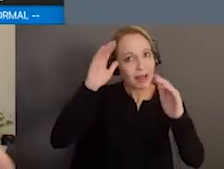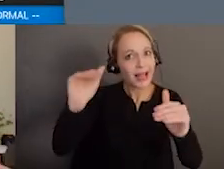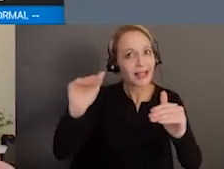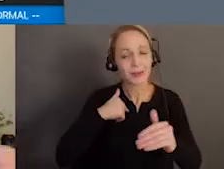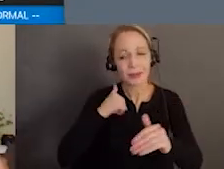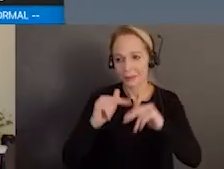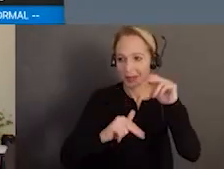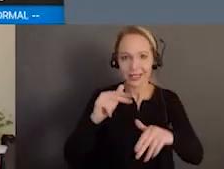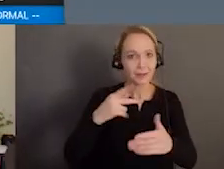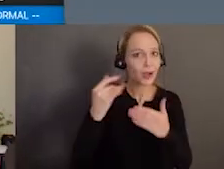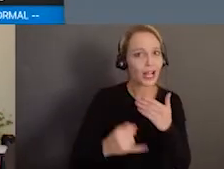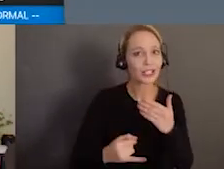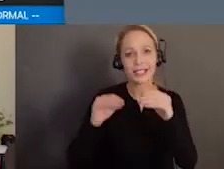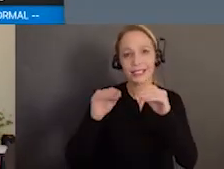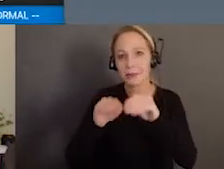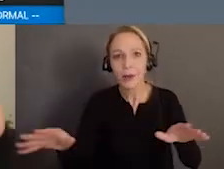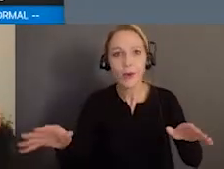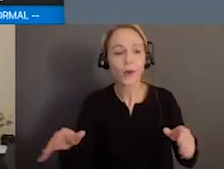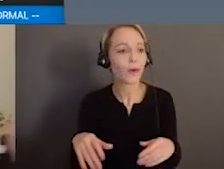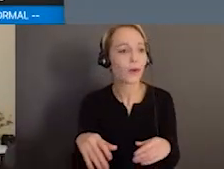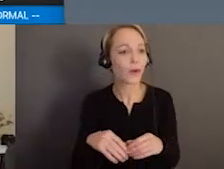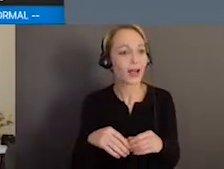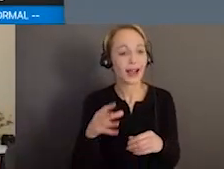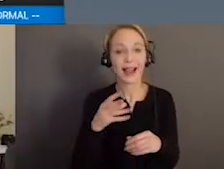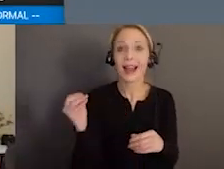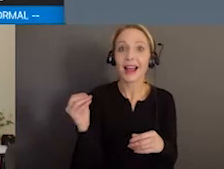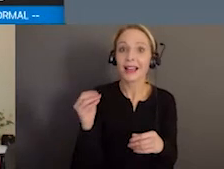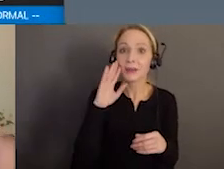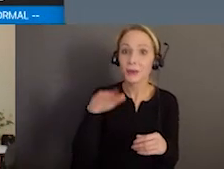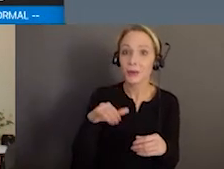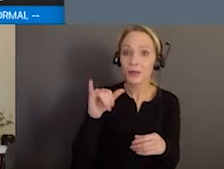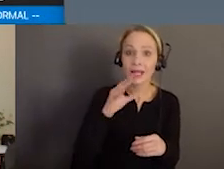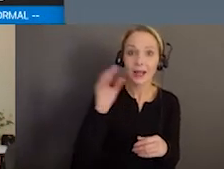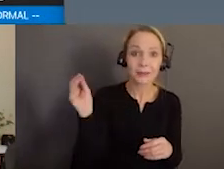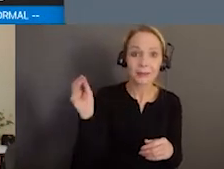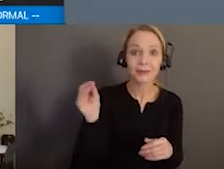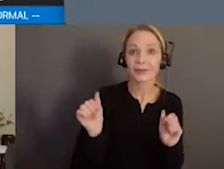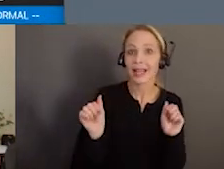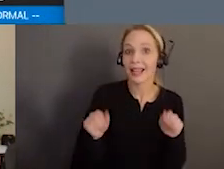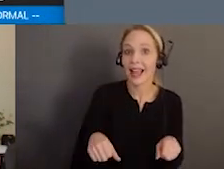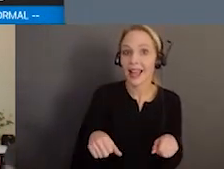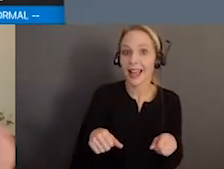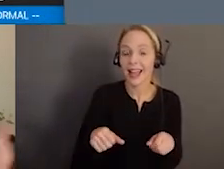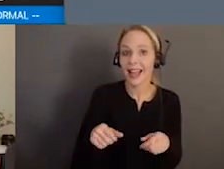DEPLOYED AND THE COMPANY CAN LEVERAGE THE ARTIFACTS OF THAT PROJECT.